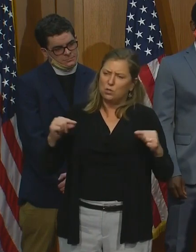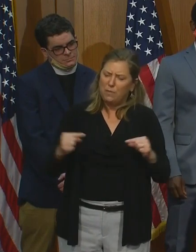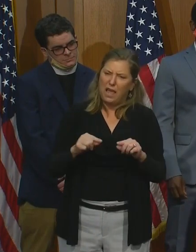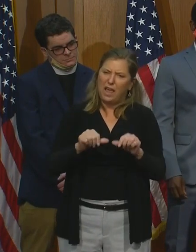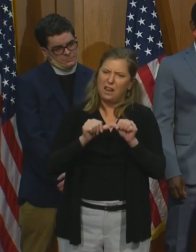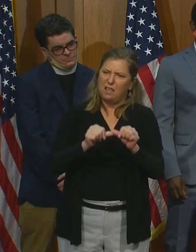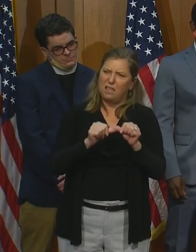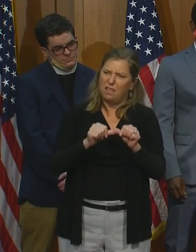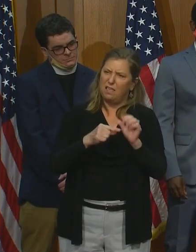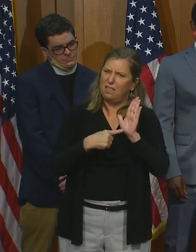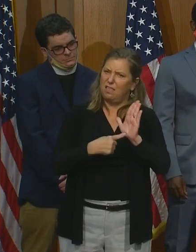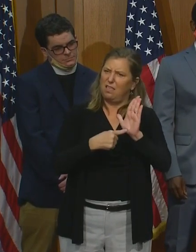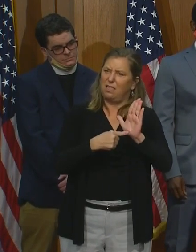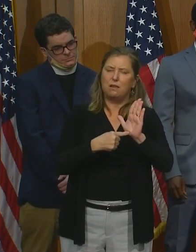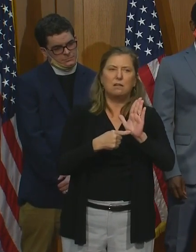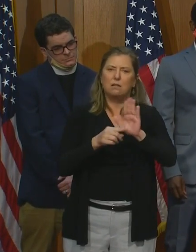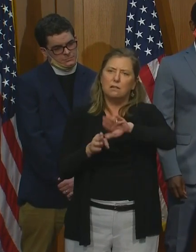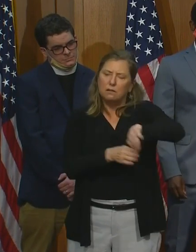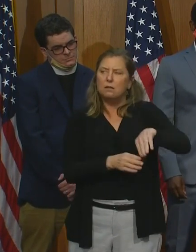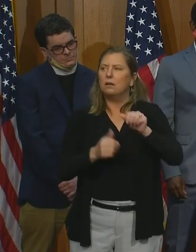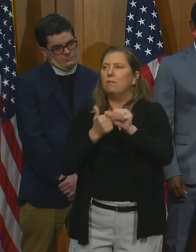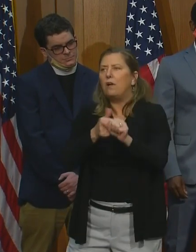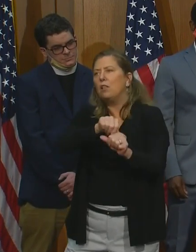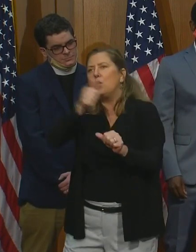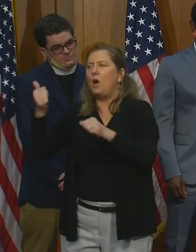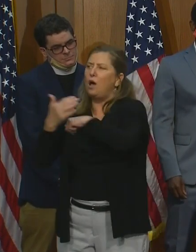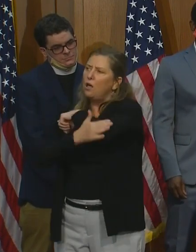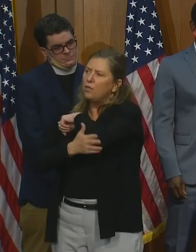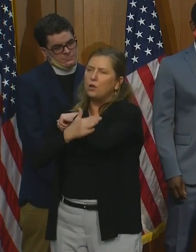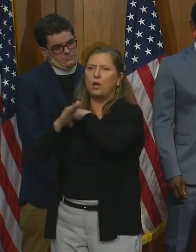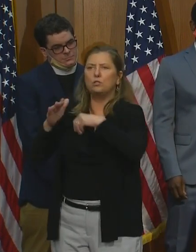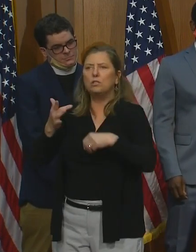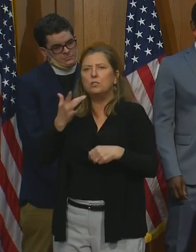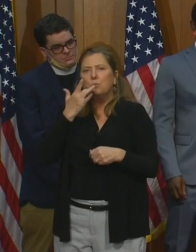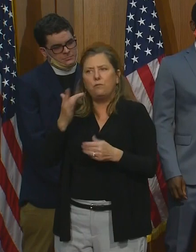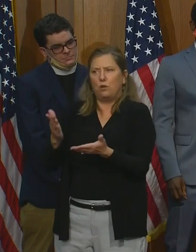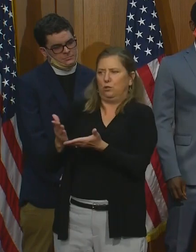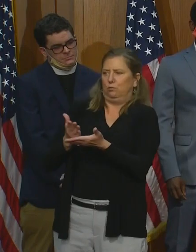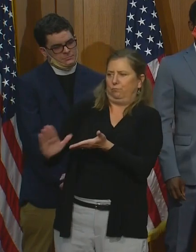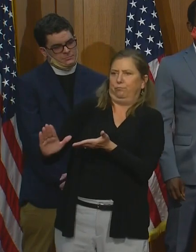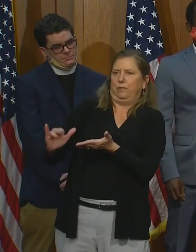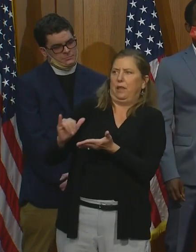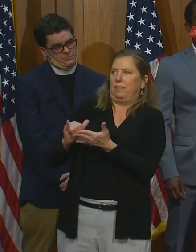SOURCE OF WAR BUT TO FOLLOW THE